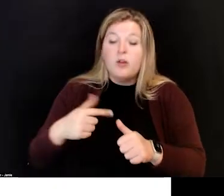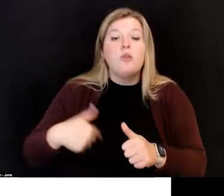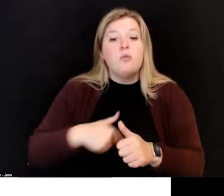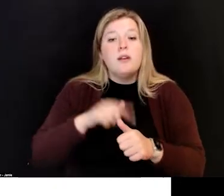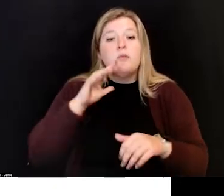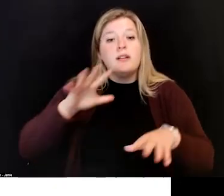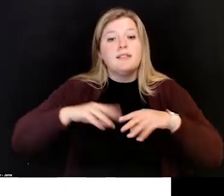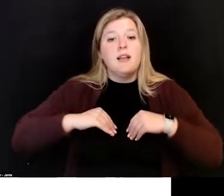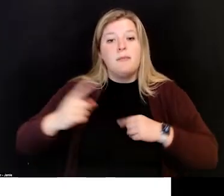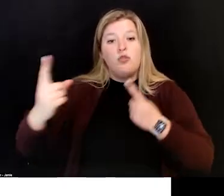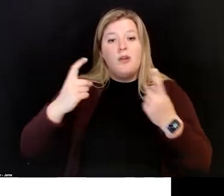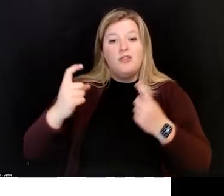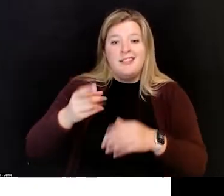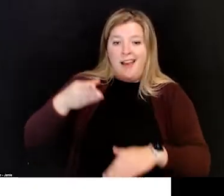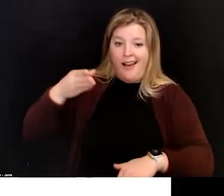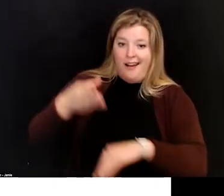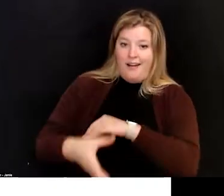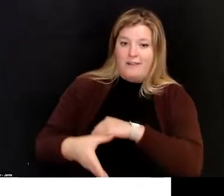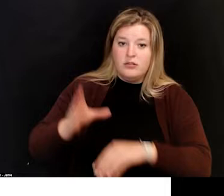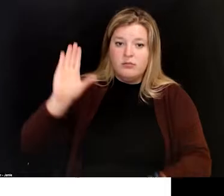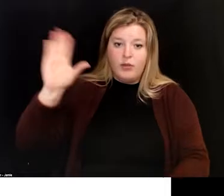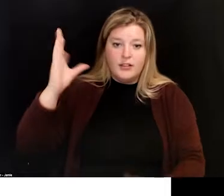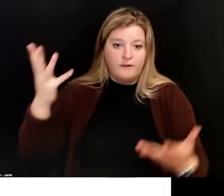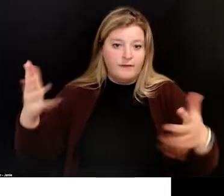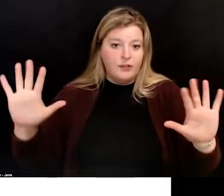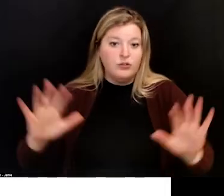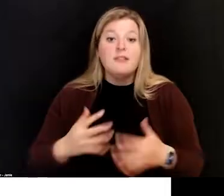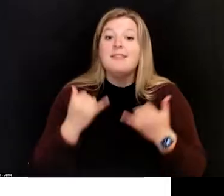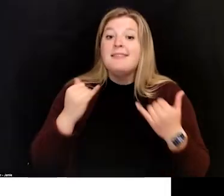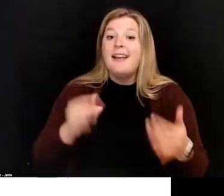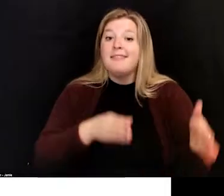after the presentation. I'm gonna hand it off to Rachael now.